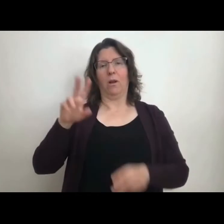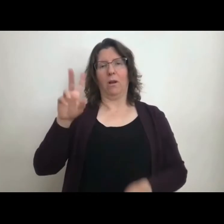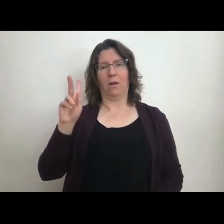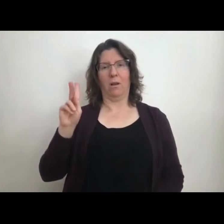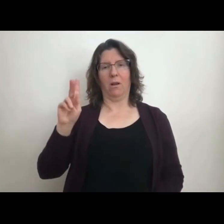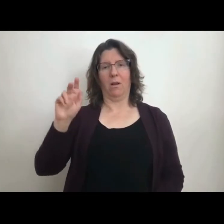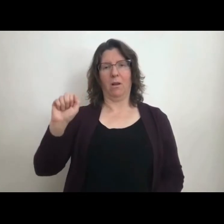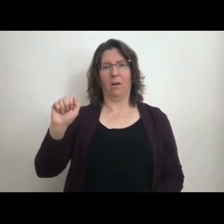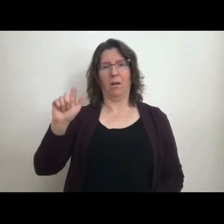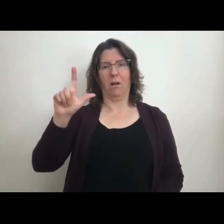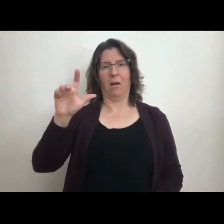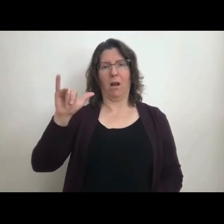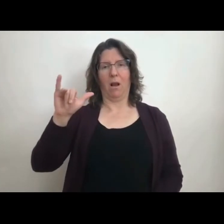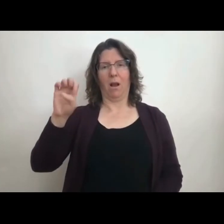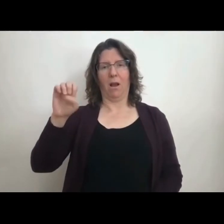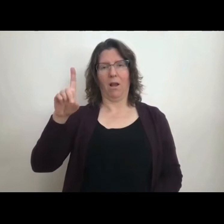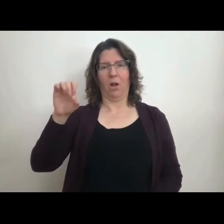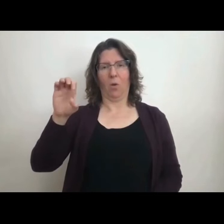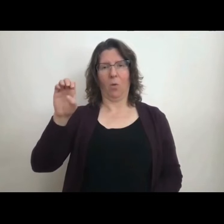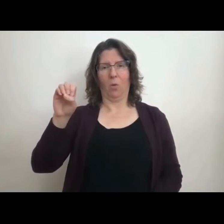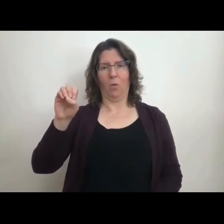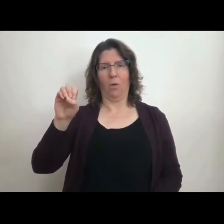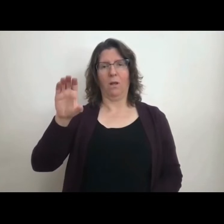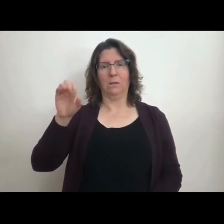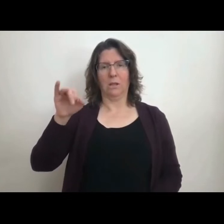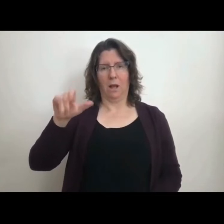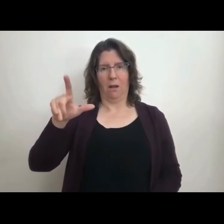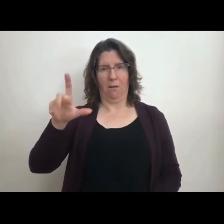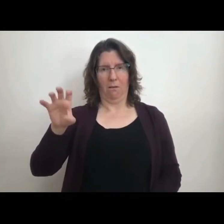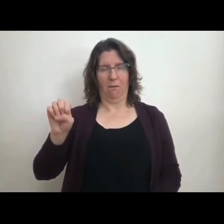Through a play which was written by Chrystene called "Kaleidocycle."